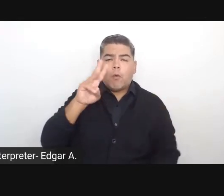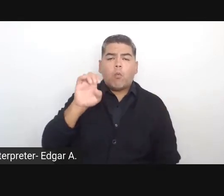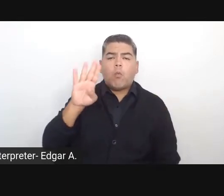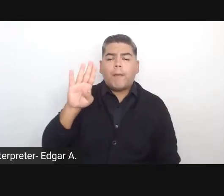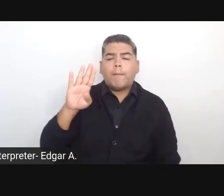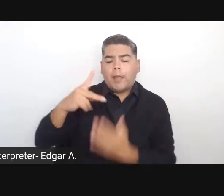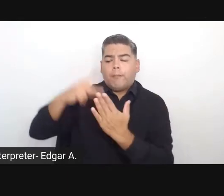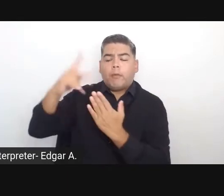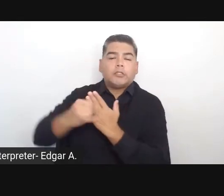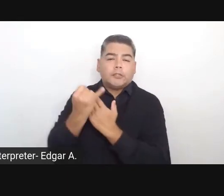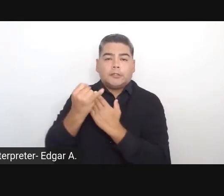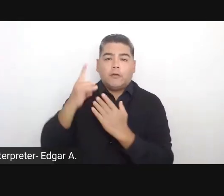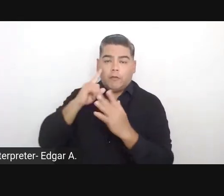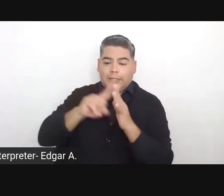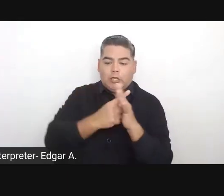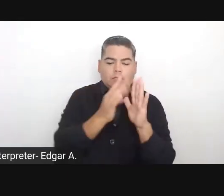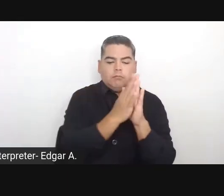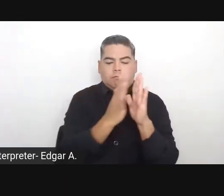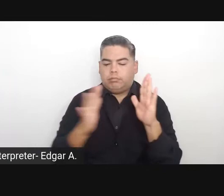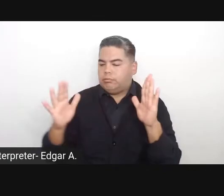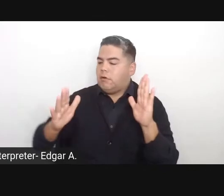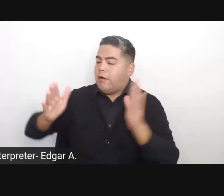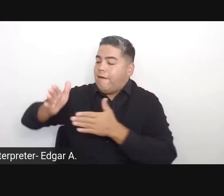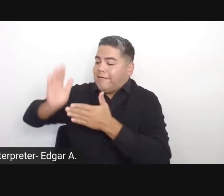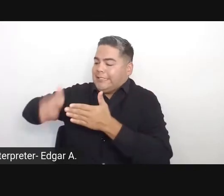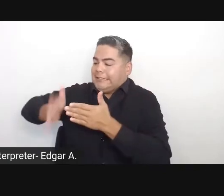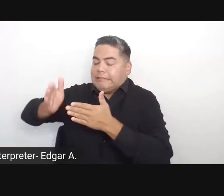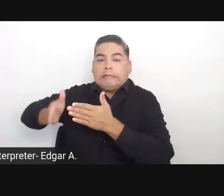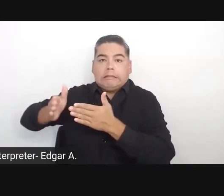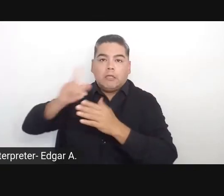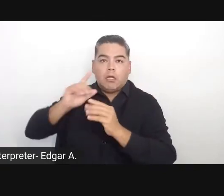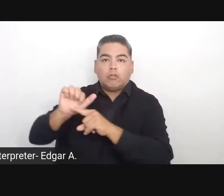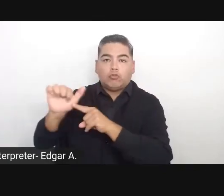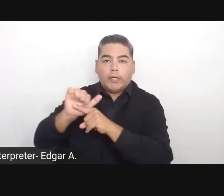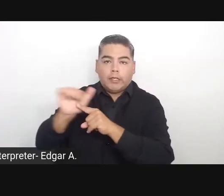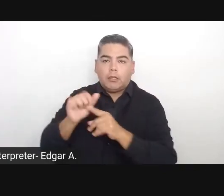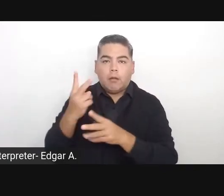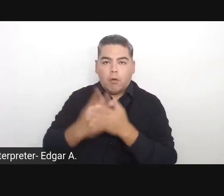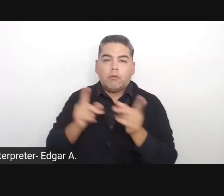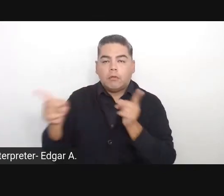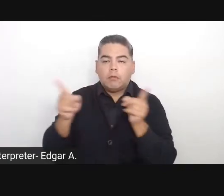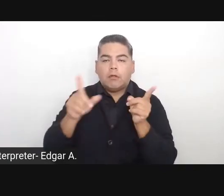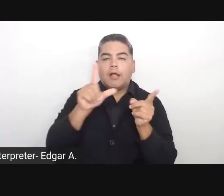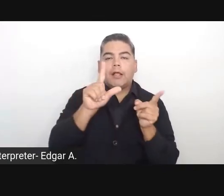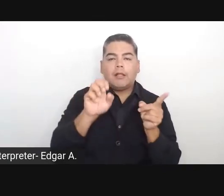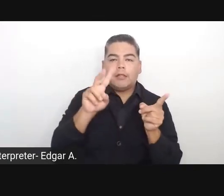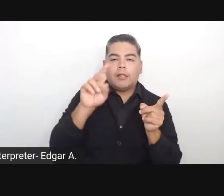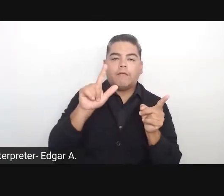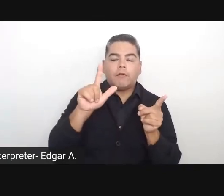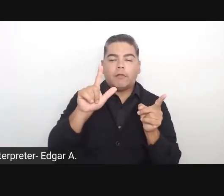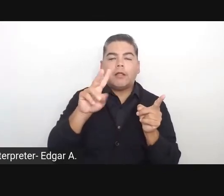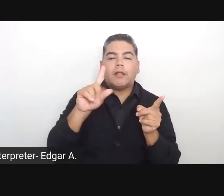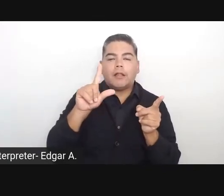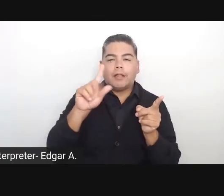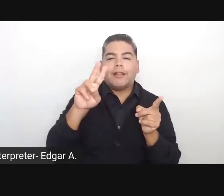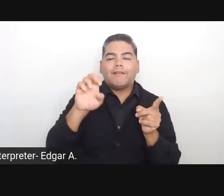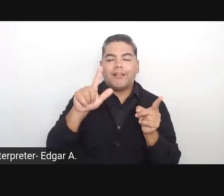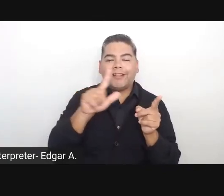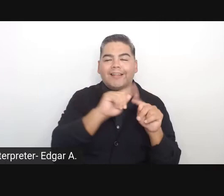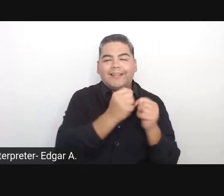training both the Level Level team and their clients in web accessibility. Besides that, she does accessibility consultancy and training